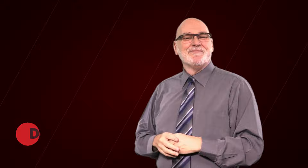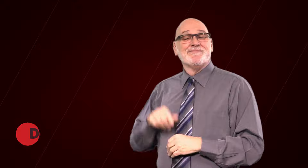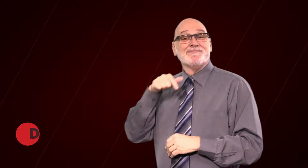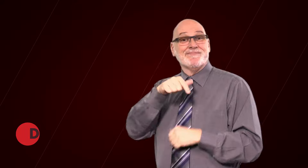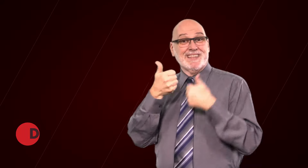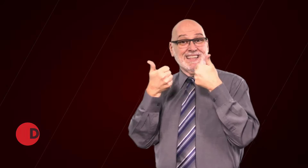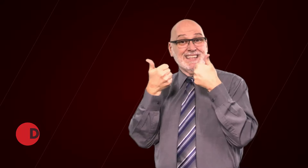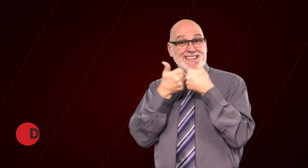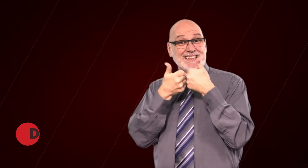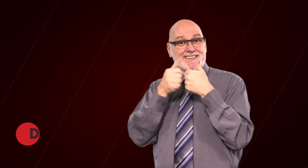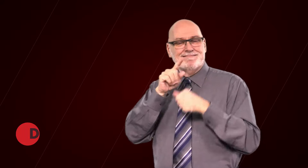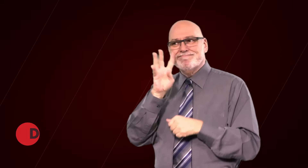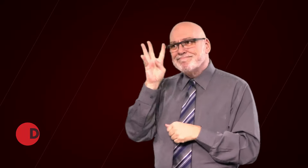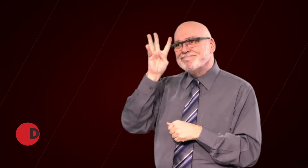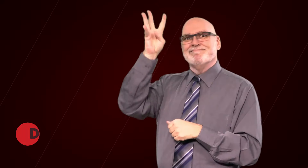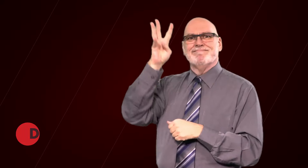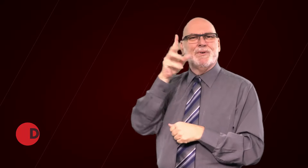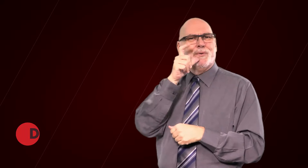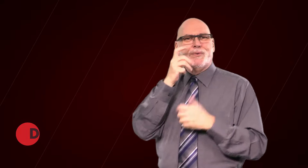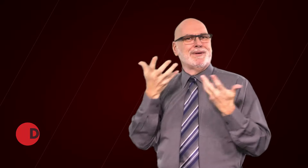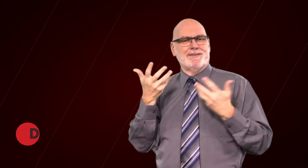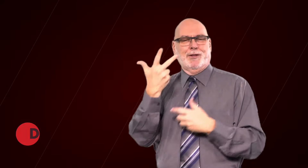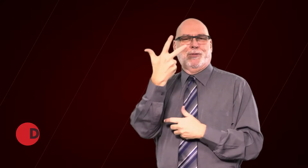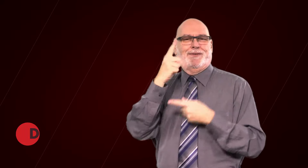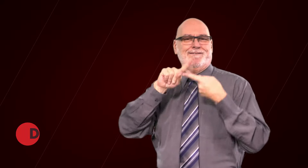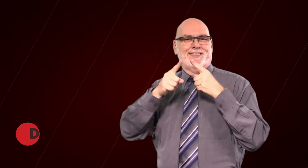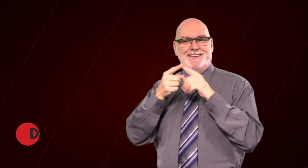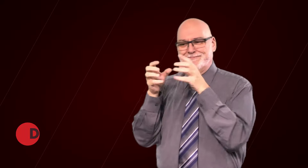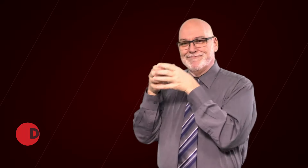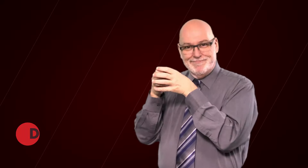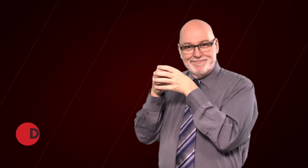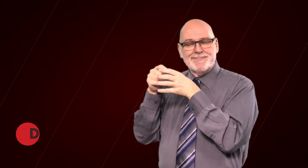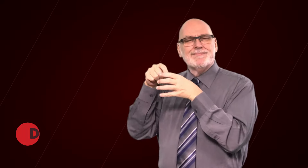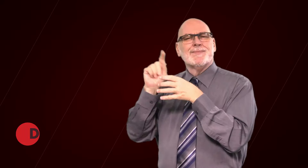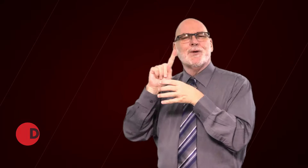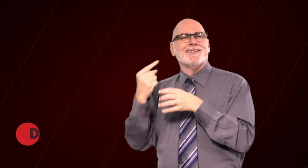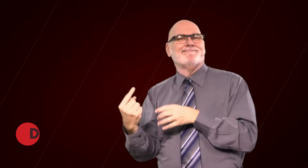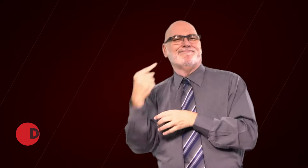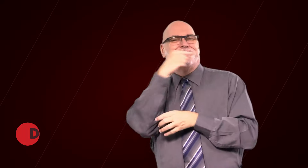The game was invented by three friends on Bainbridge Island,